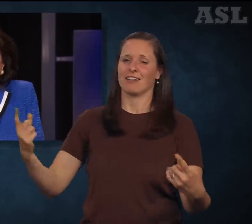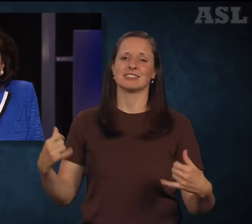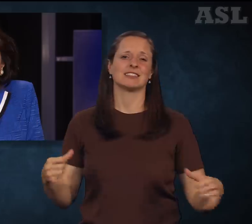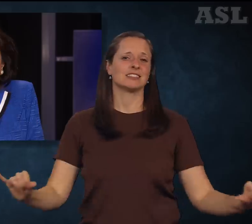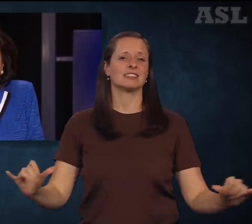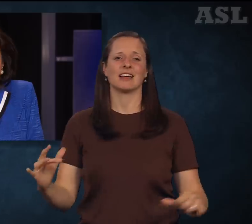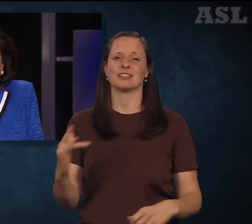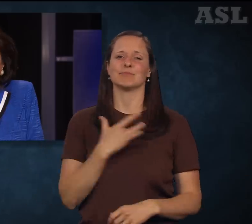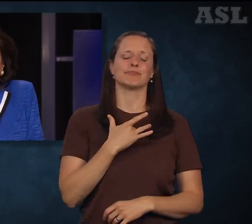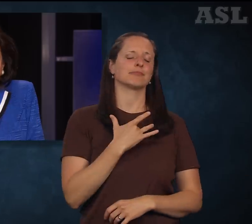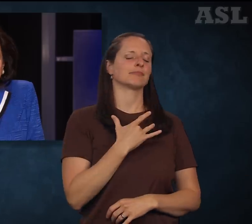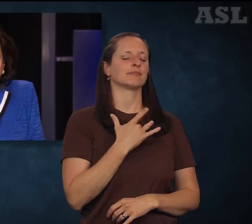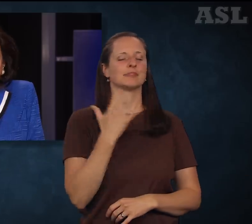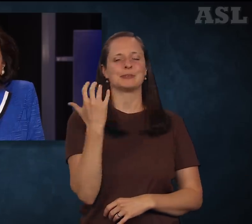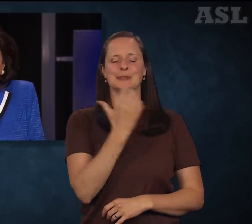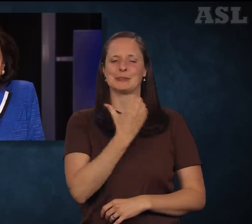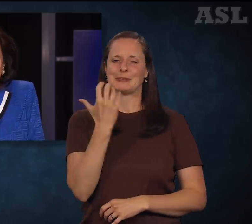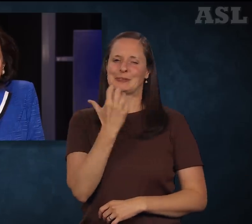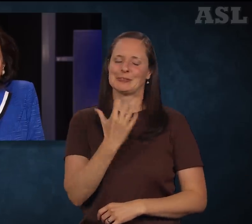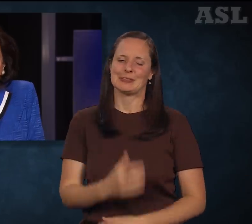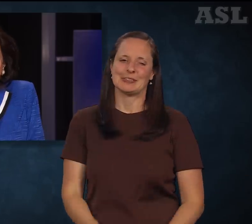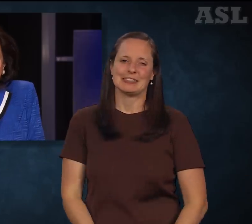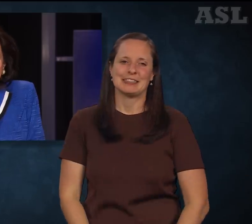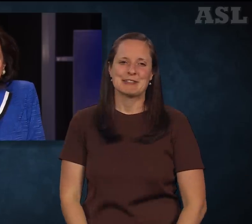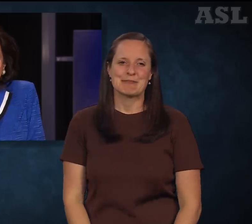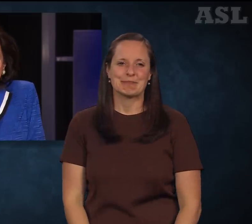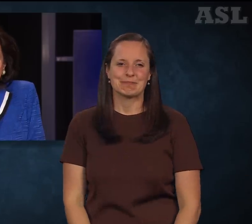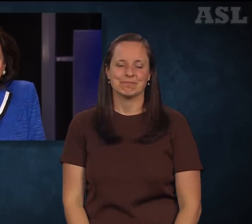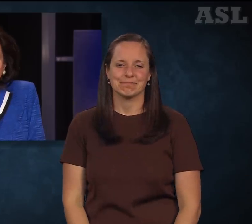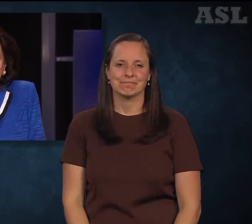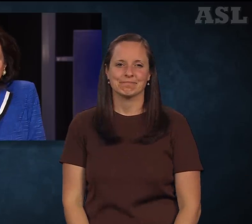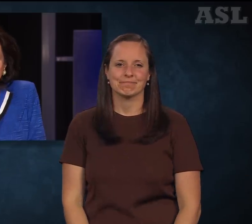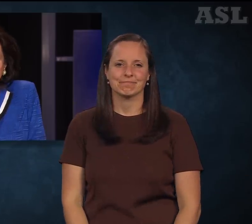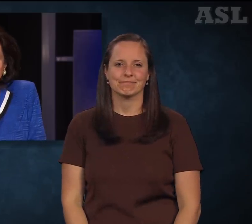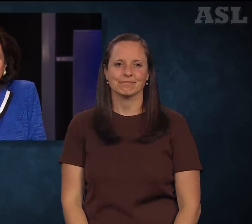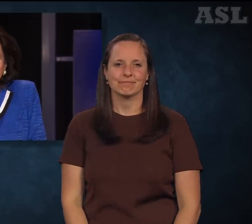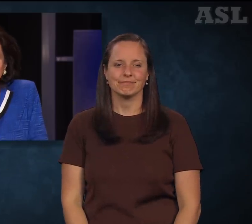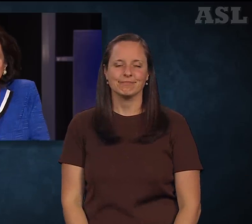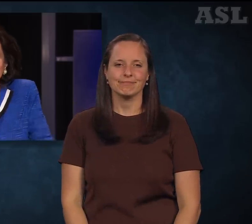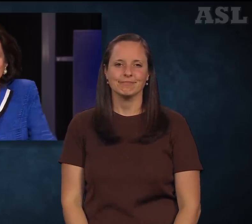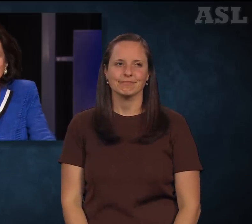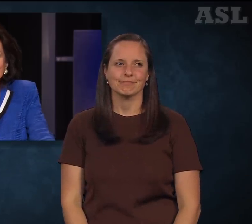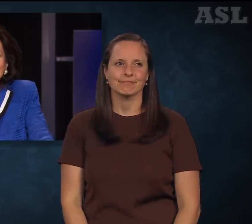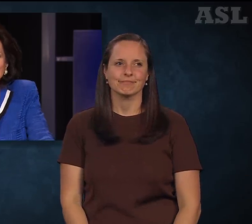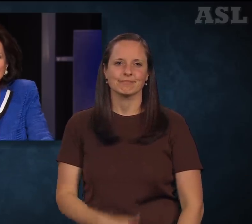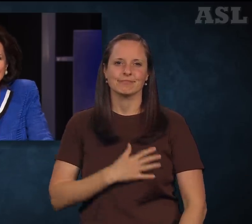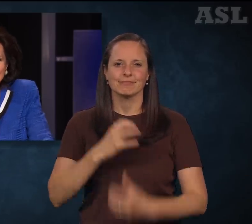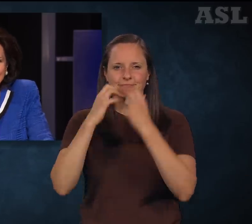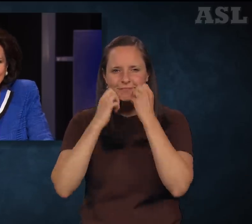THE IMPACT OF THAT EXPERIENCE